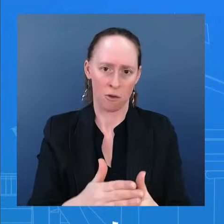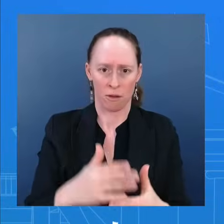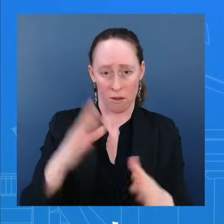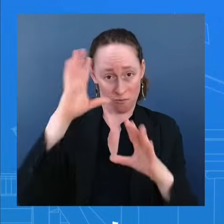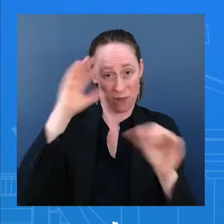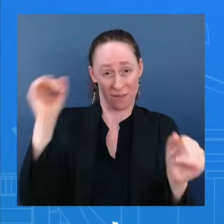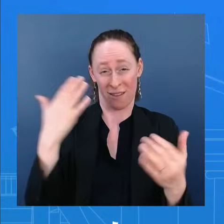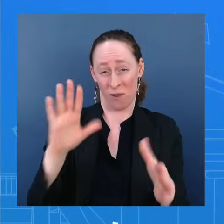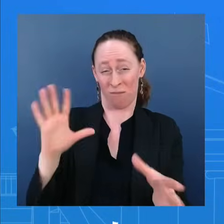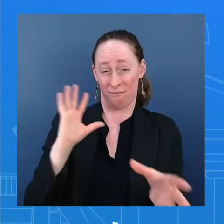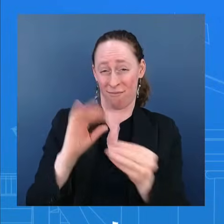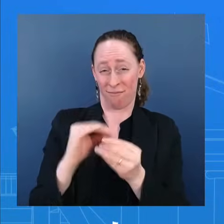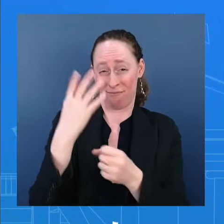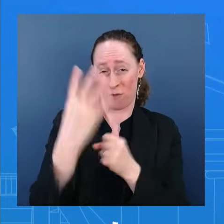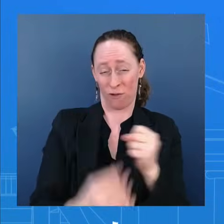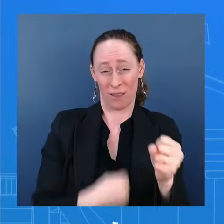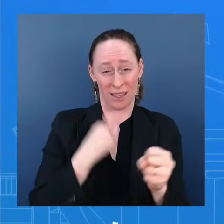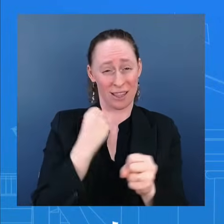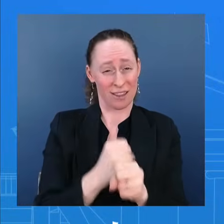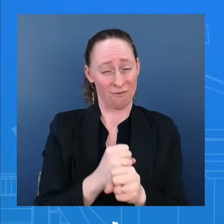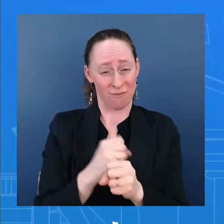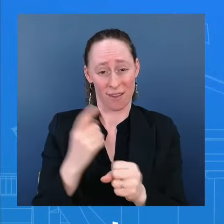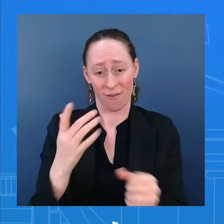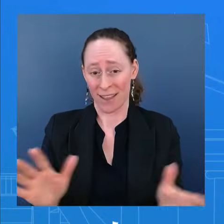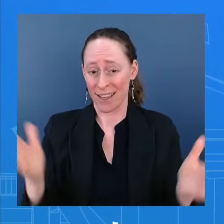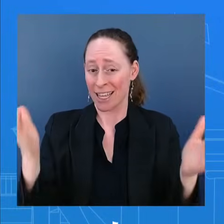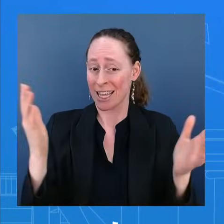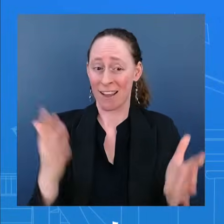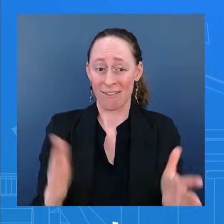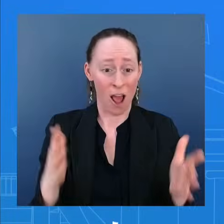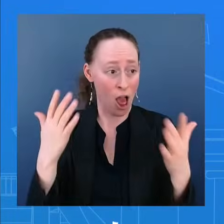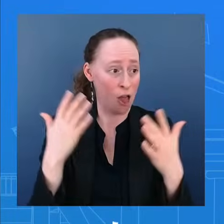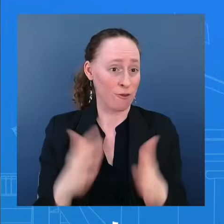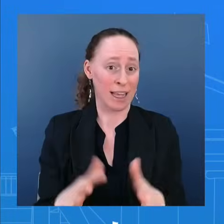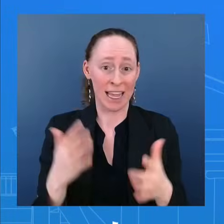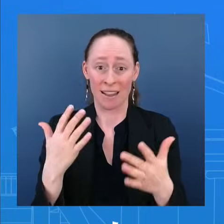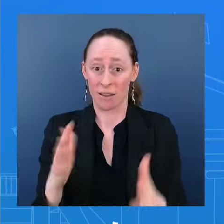just laid out, granting -- in addition to what he talked -- what we announced today --